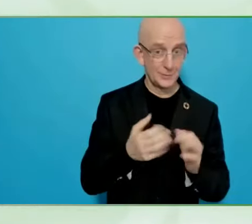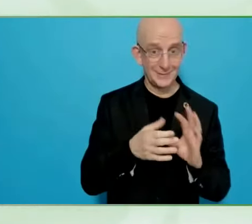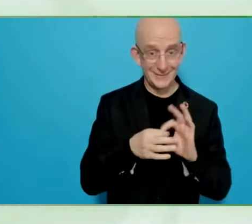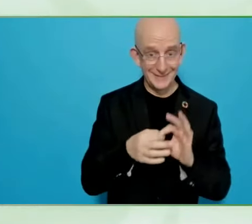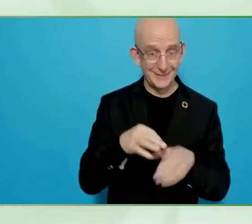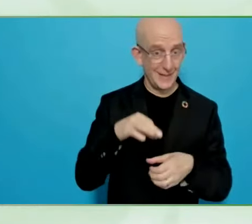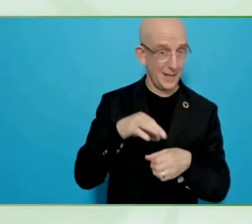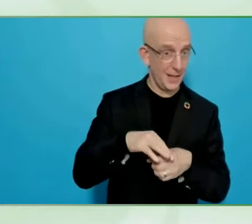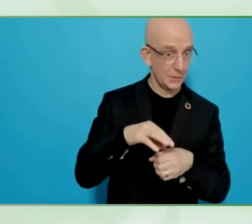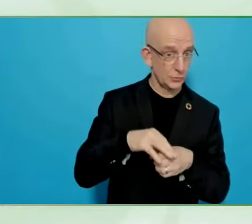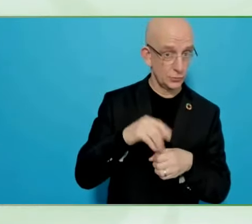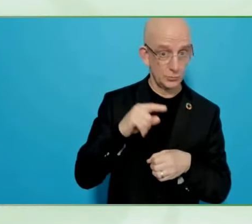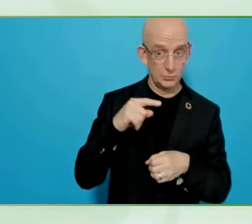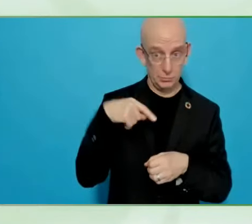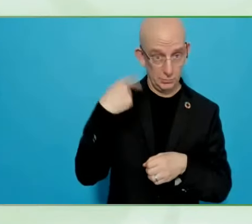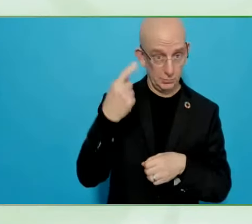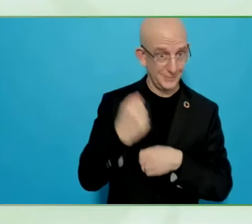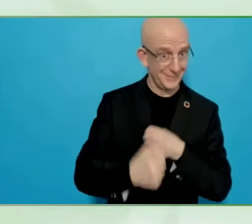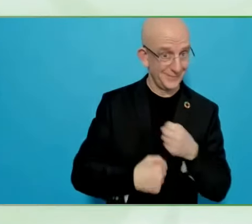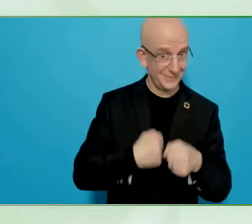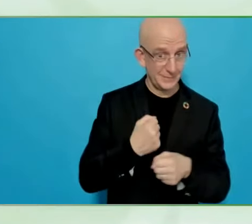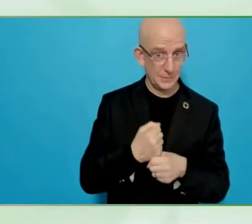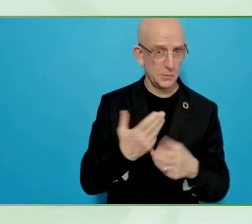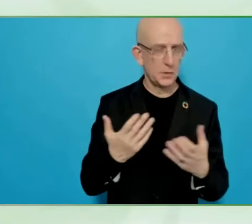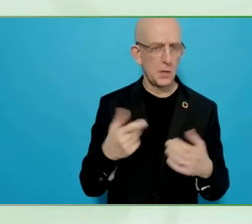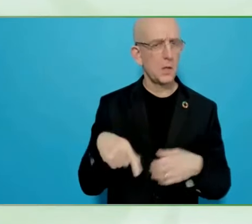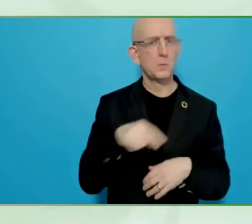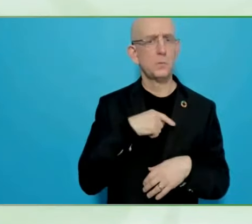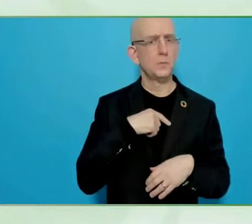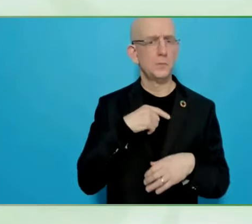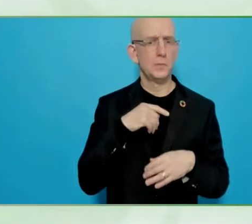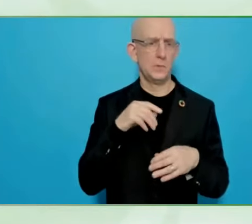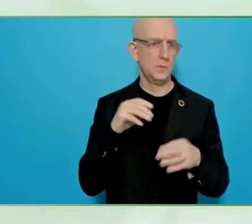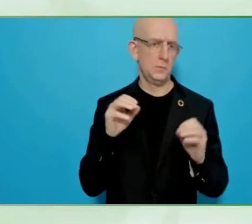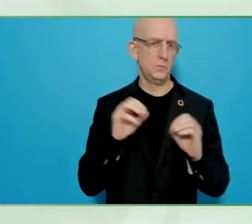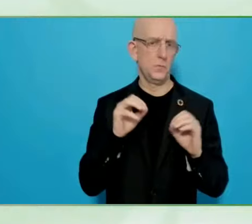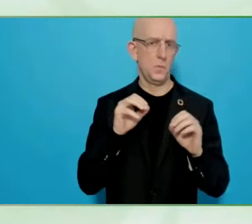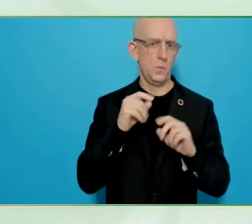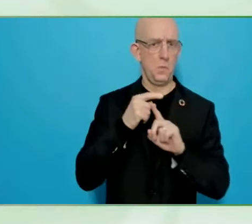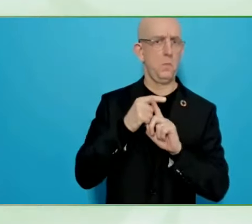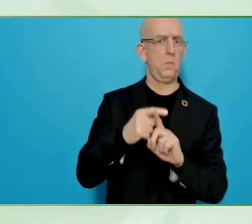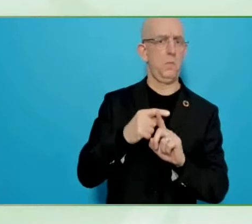any initiative at national level, we know that there are actors and